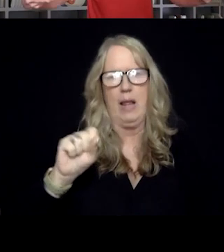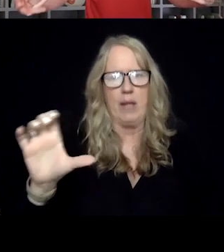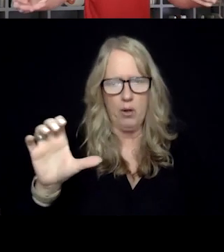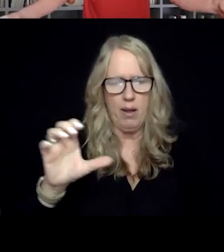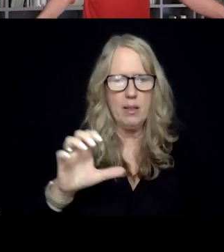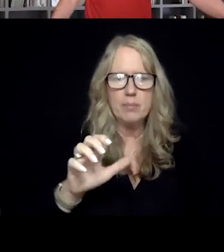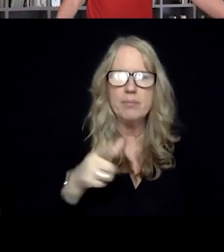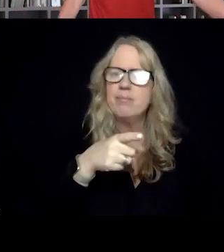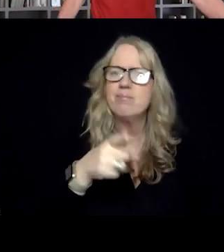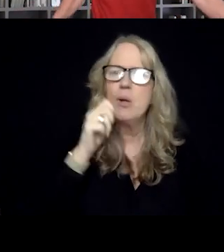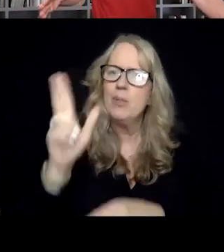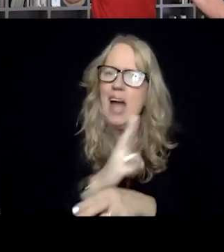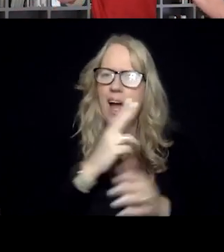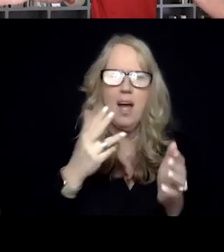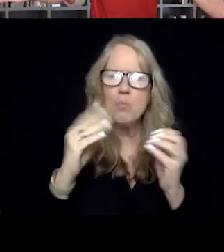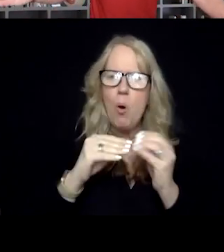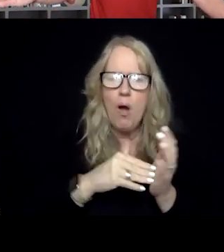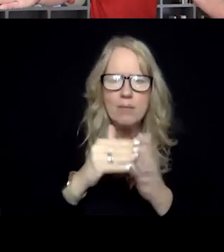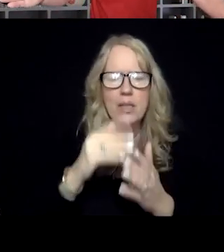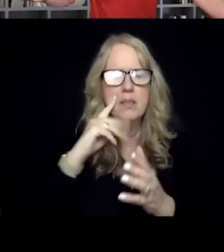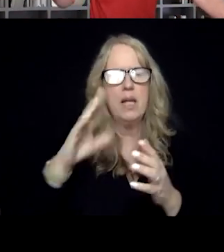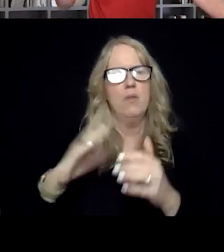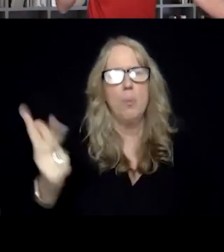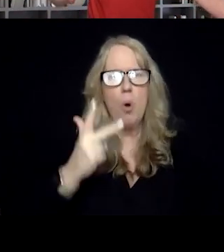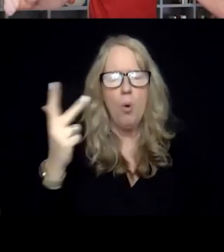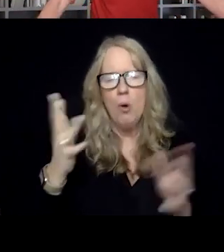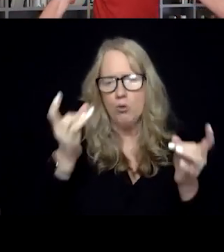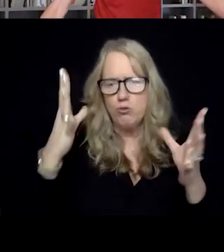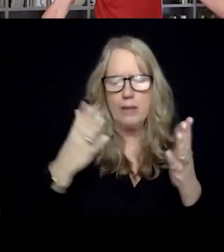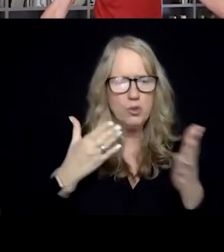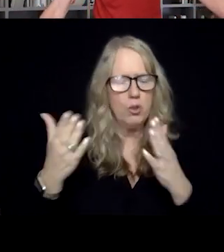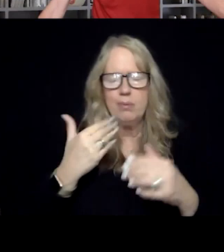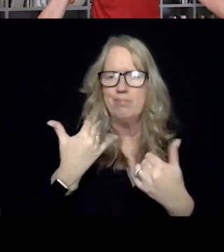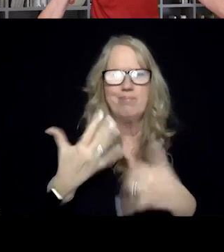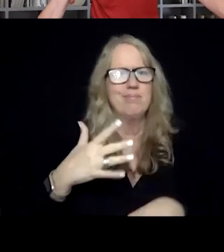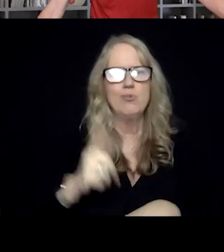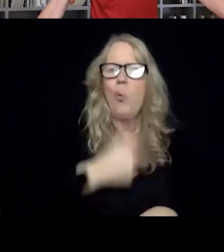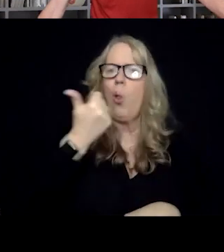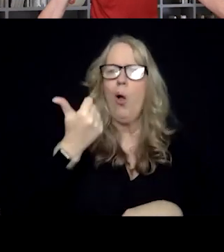THEY WERE NOT BEING USED MORE. THEY TOOK TOO LONG TO RESPOND.